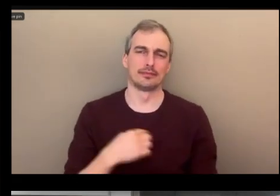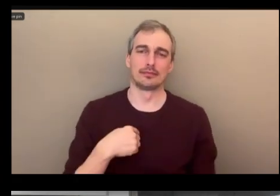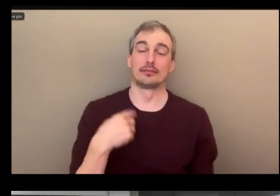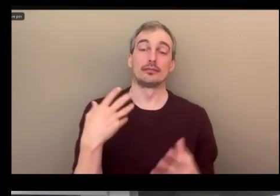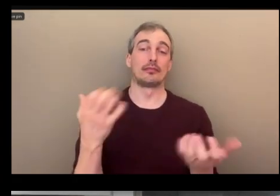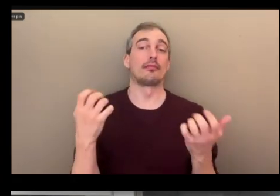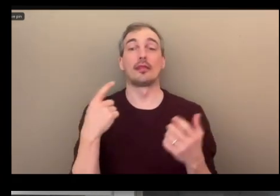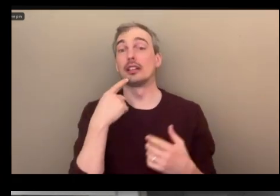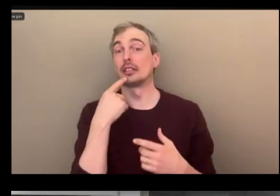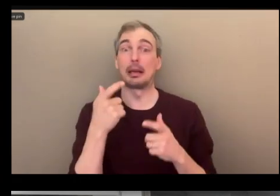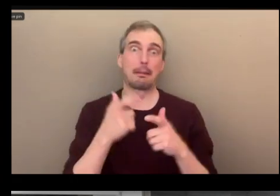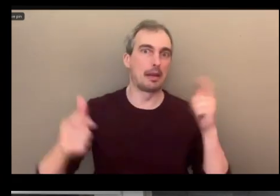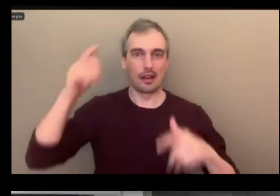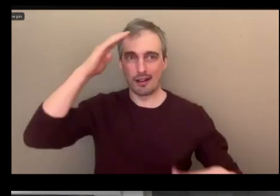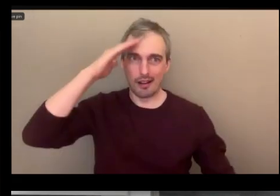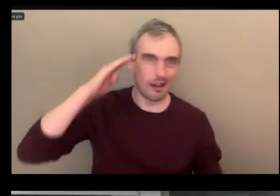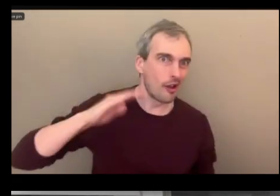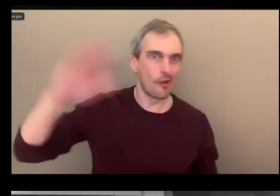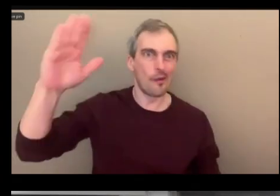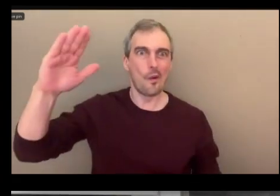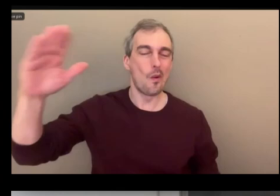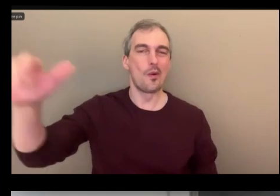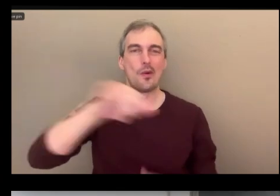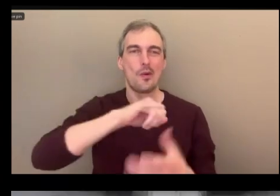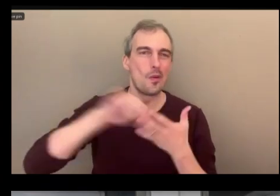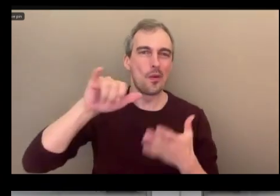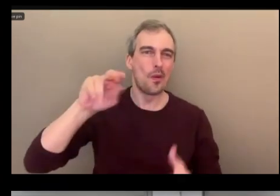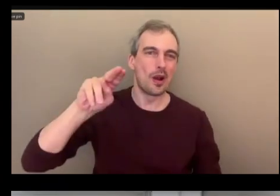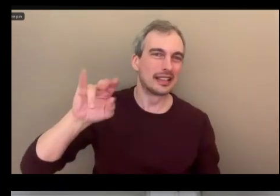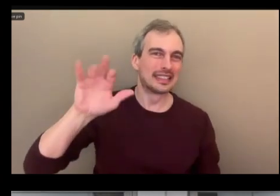And for those that are streaming live tonight, thank you for attending here tonight.